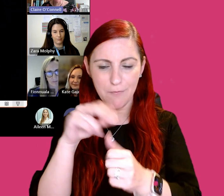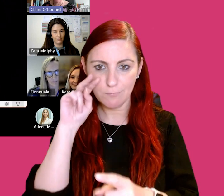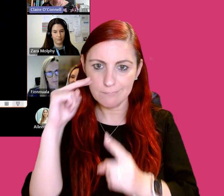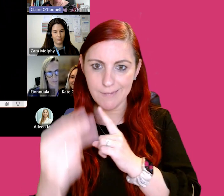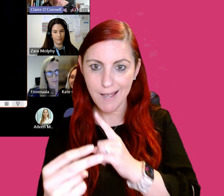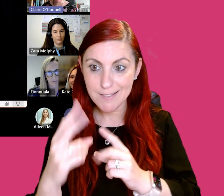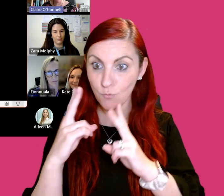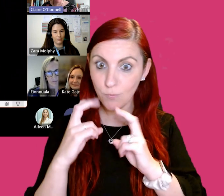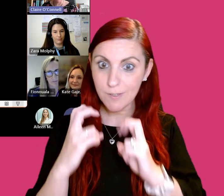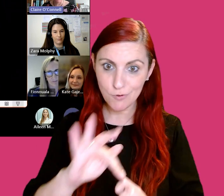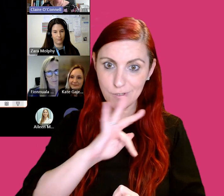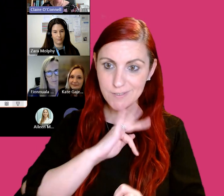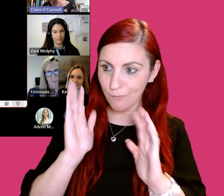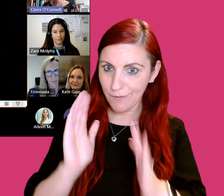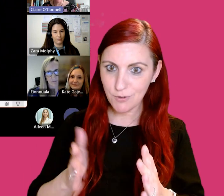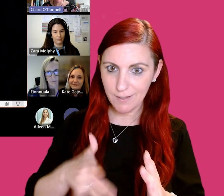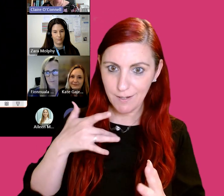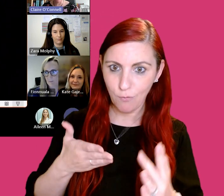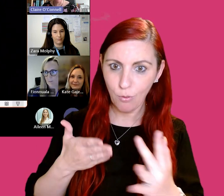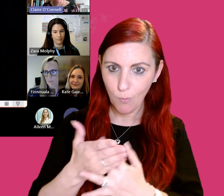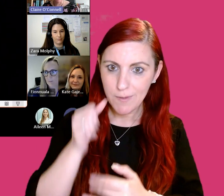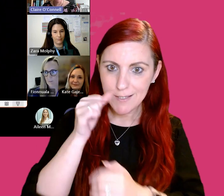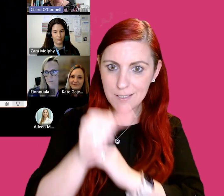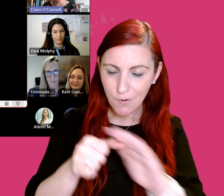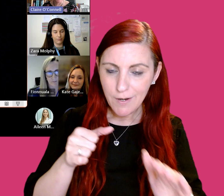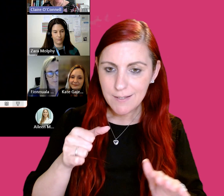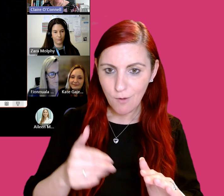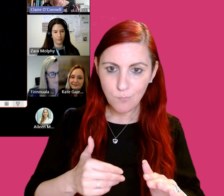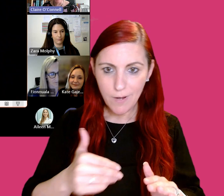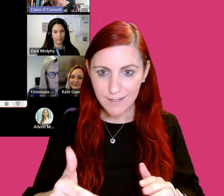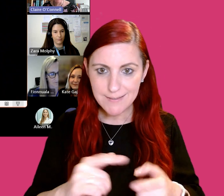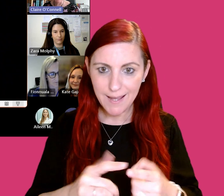through the experience of of having diabetes and pregnancy and as a psych olist as well so